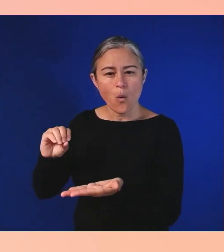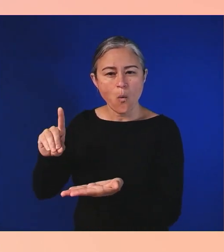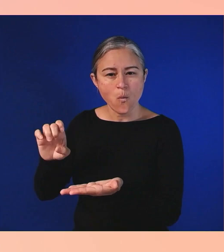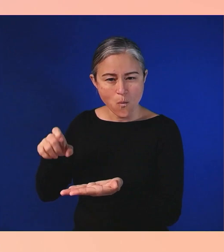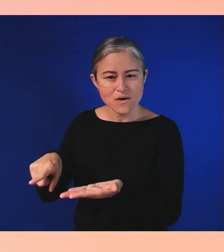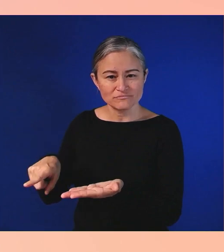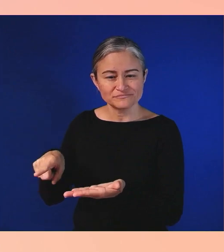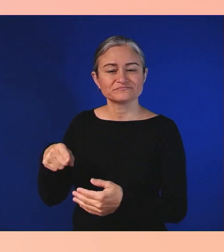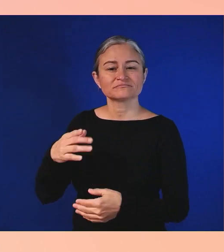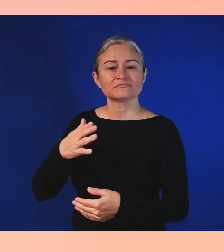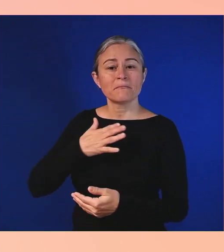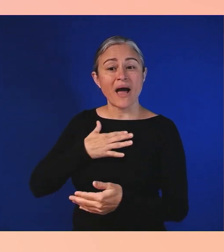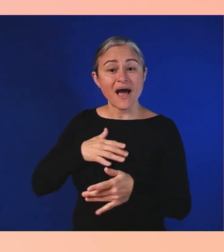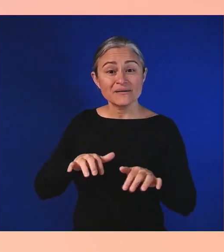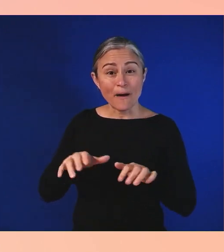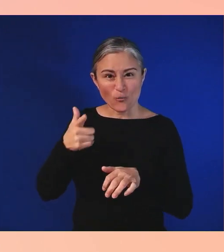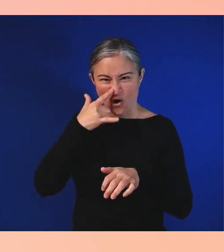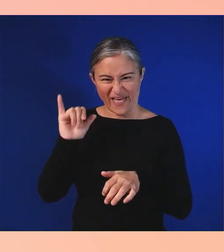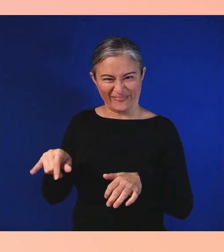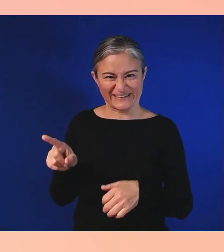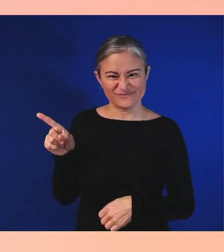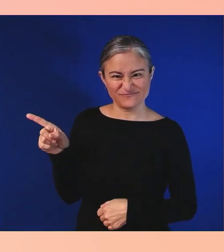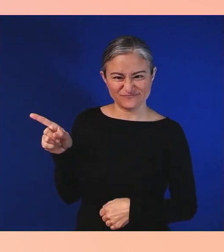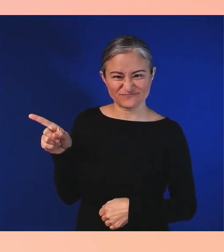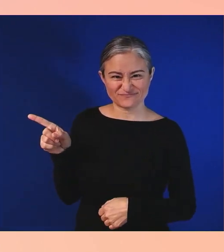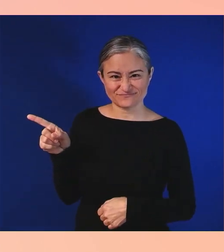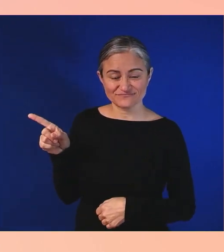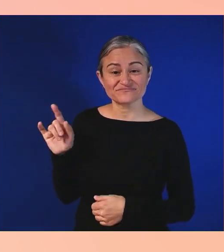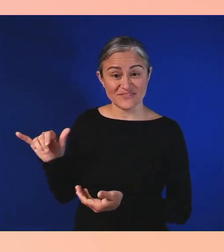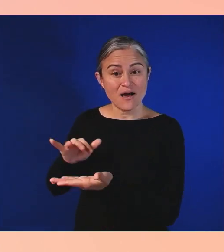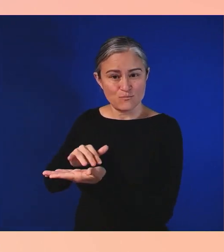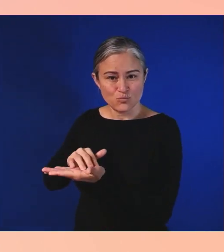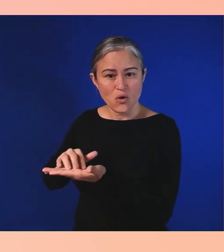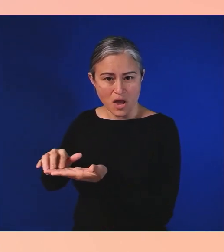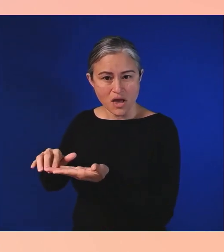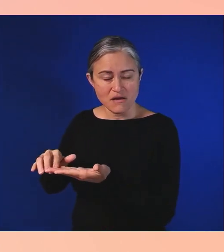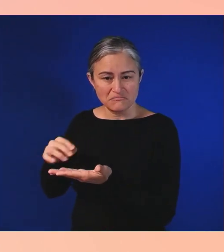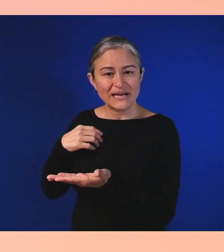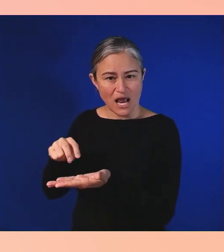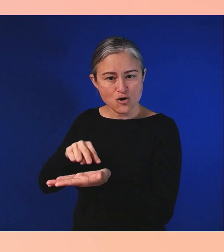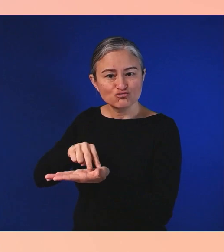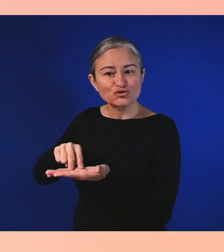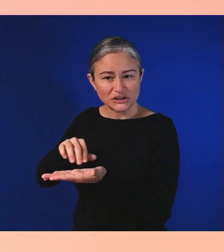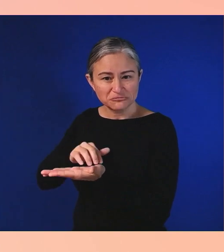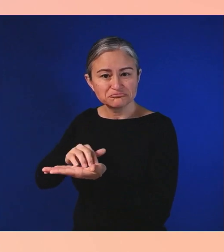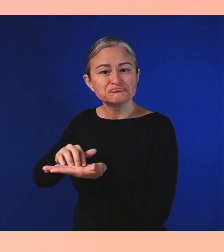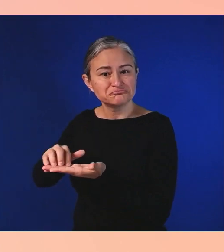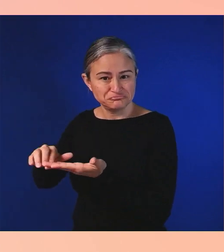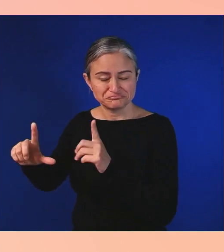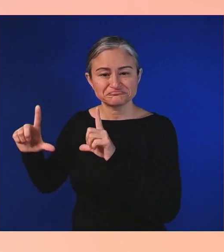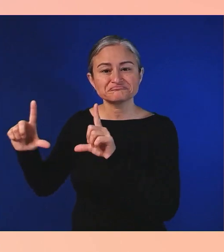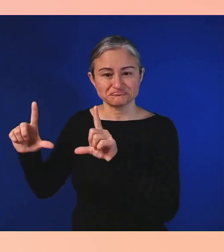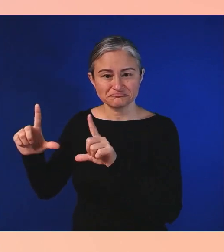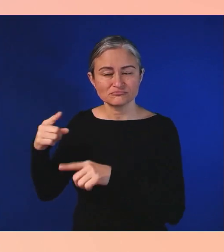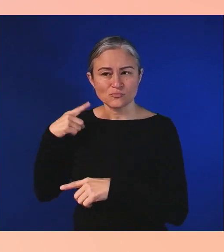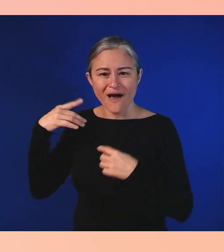so I can read what's on the screen and hear speech come in from the screen reader at the same time.